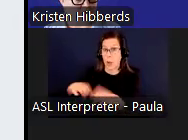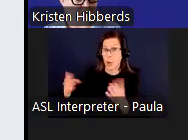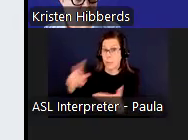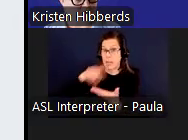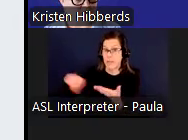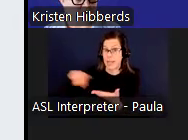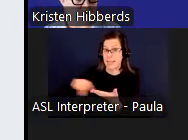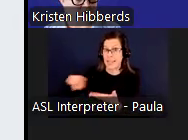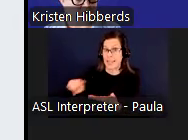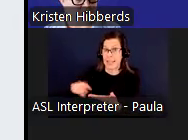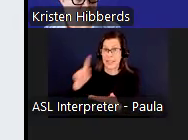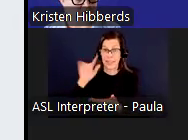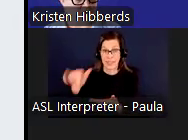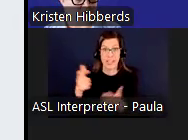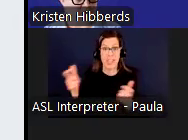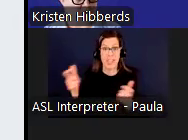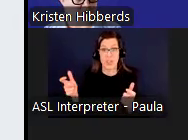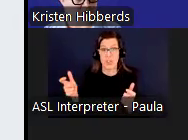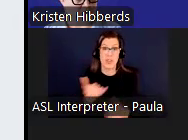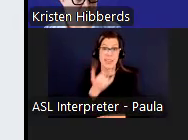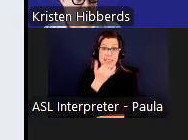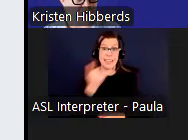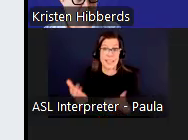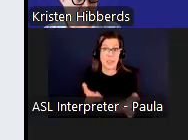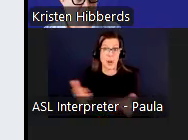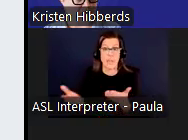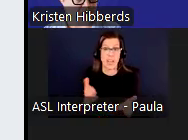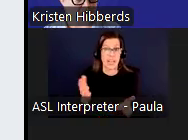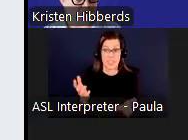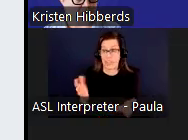I think that's a huge disservice to the public for many reasons and partially